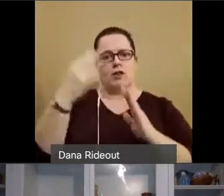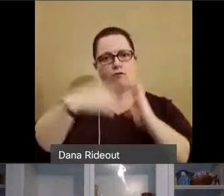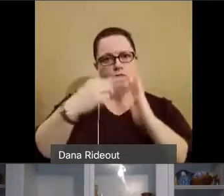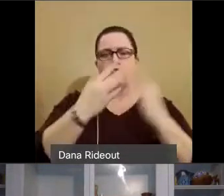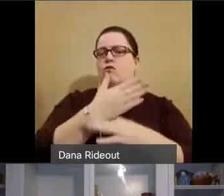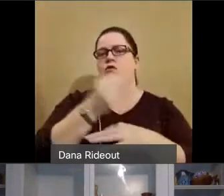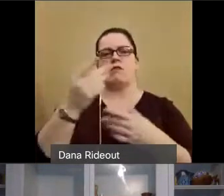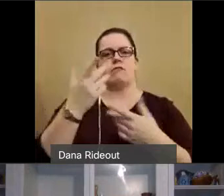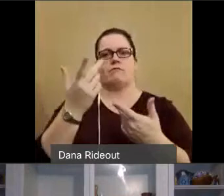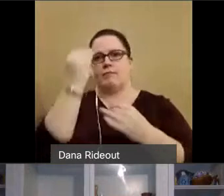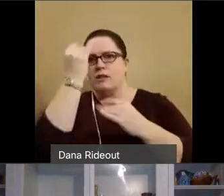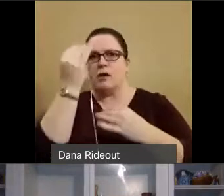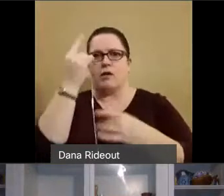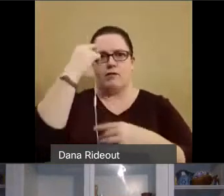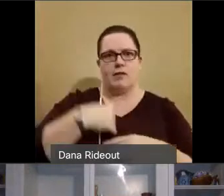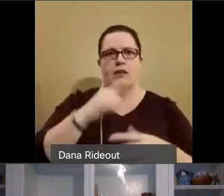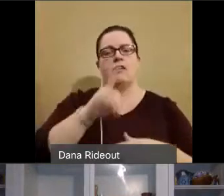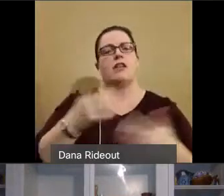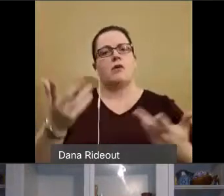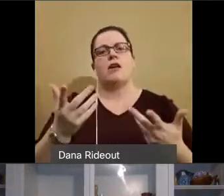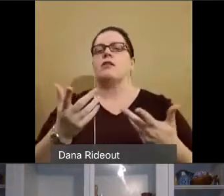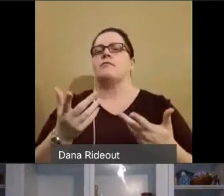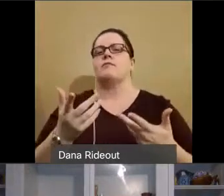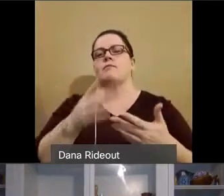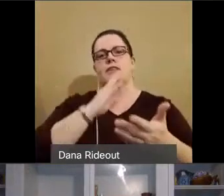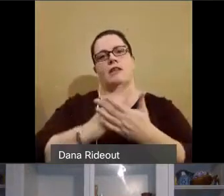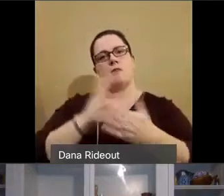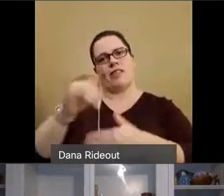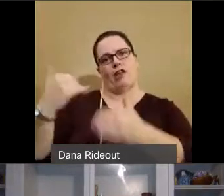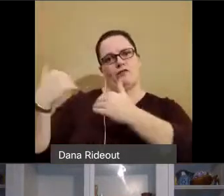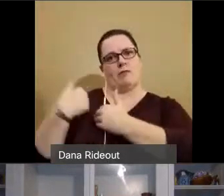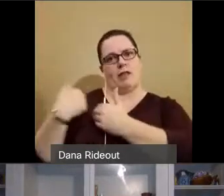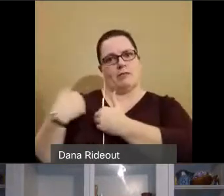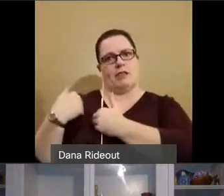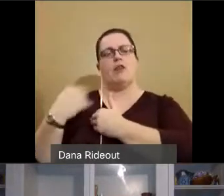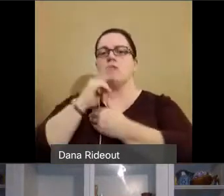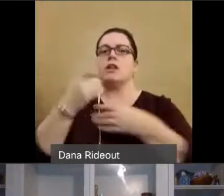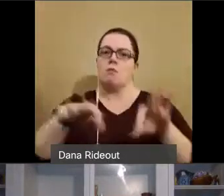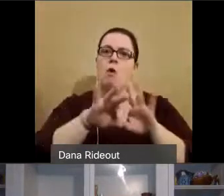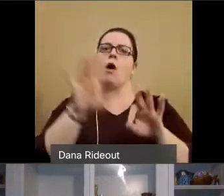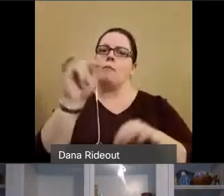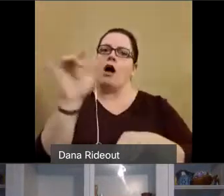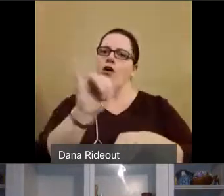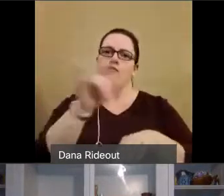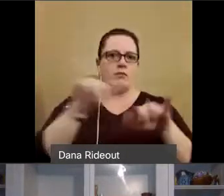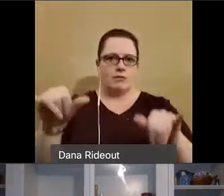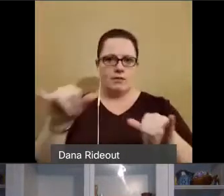The talking about this response realization is important, but thinking also about how it's not just about.